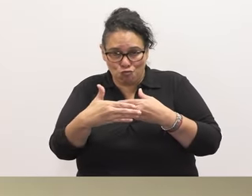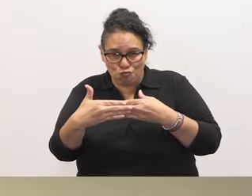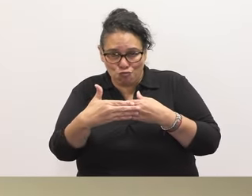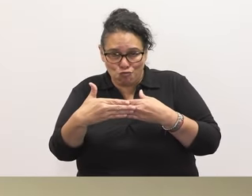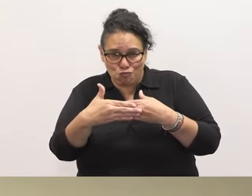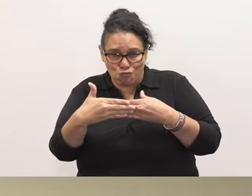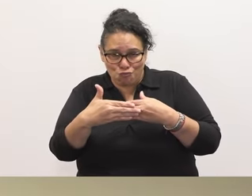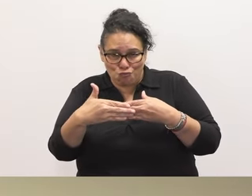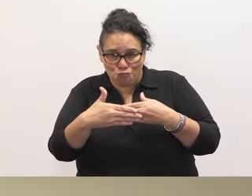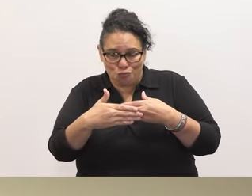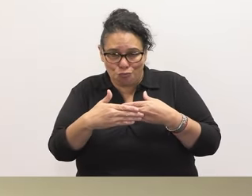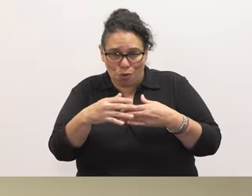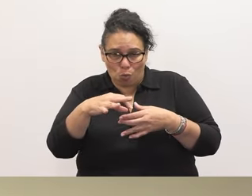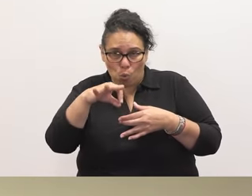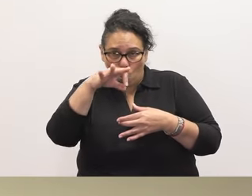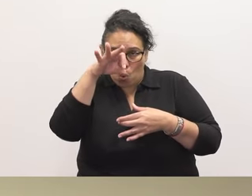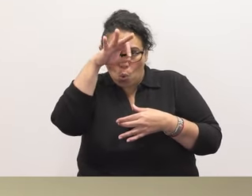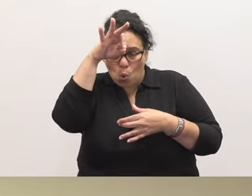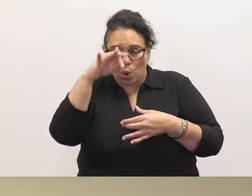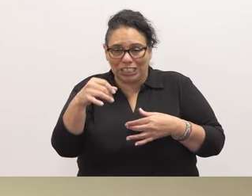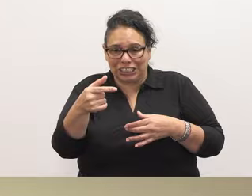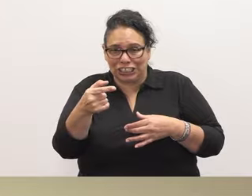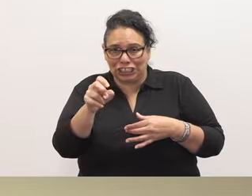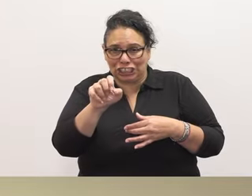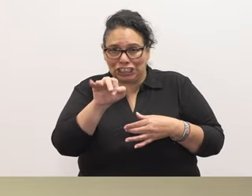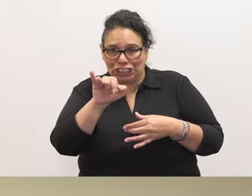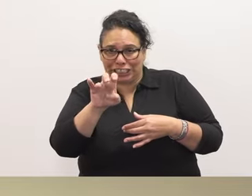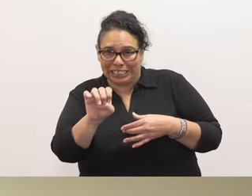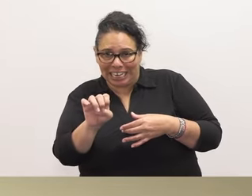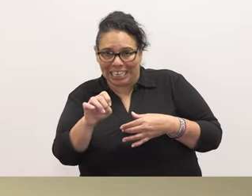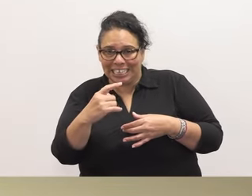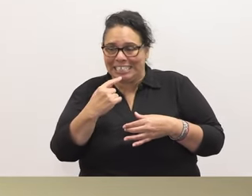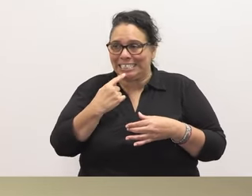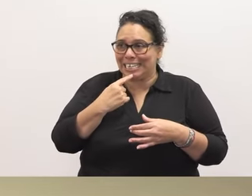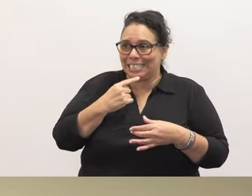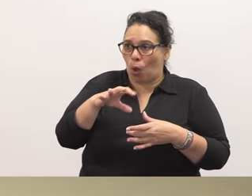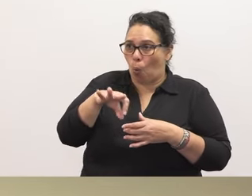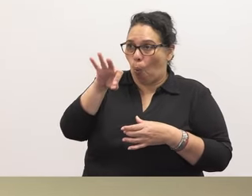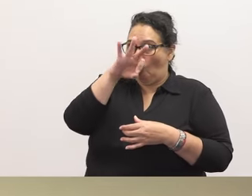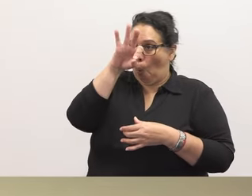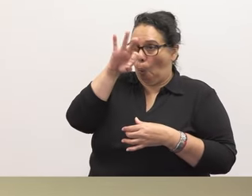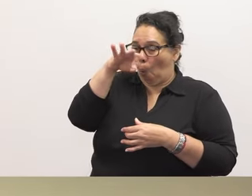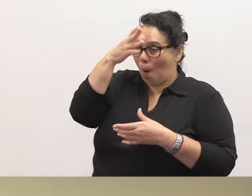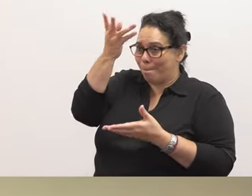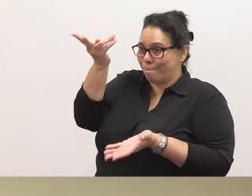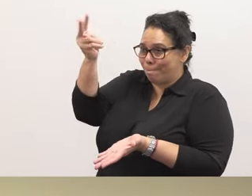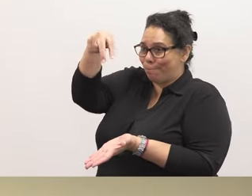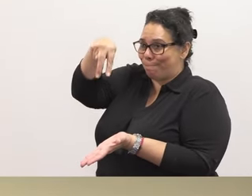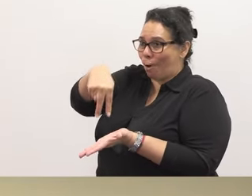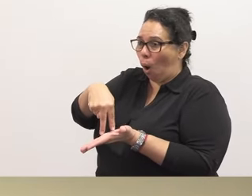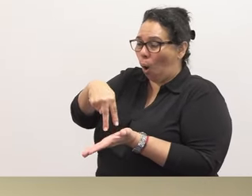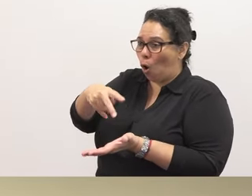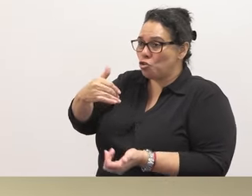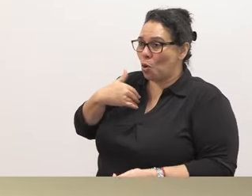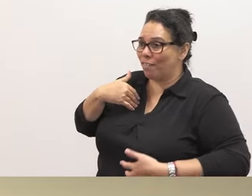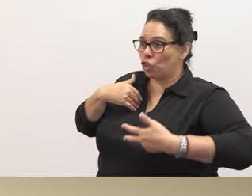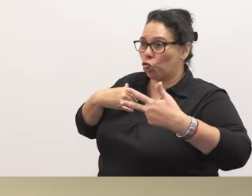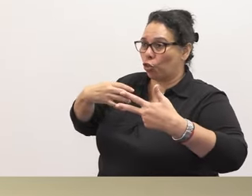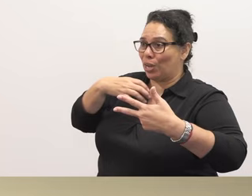you know, for more wishes. Now, there are three wishes. Decide which ones they're gonna be in my account.